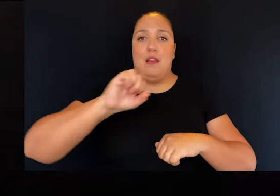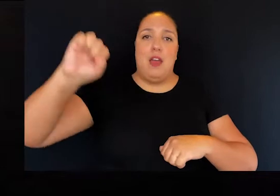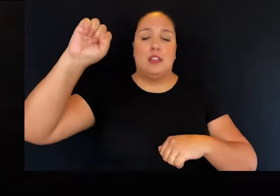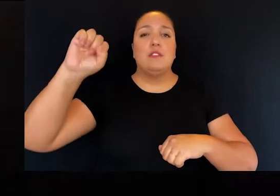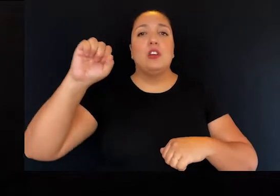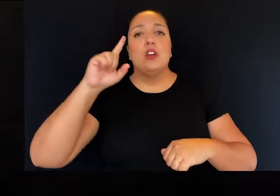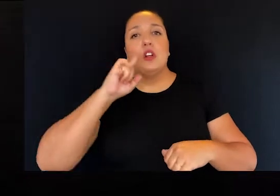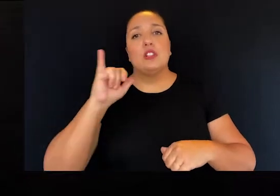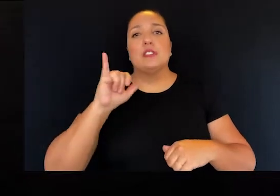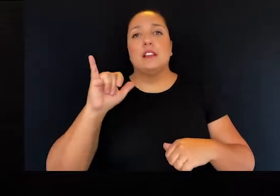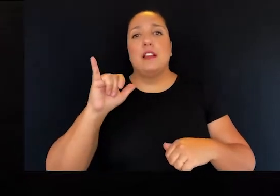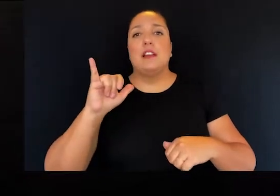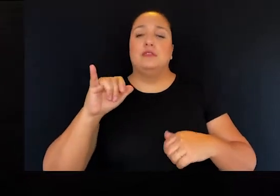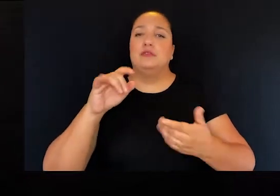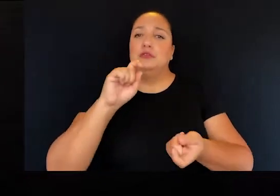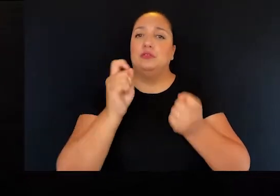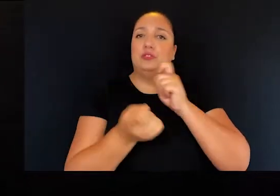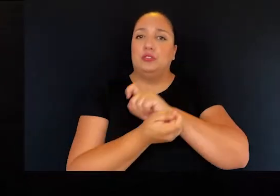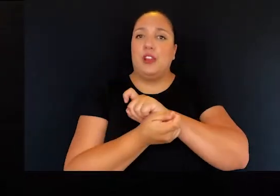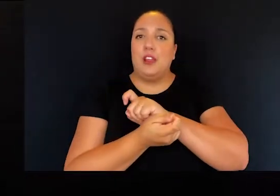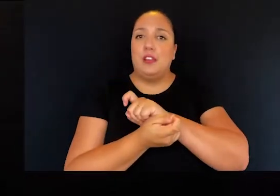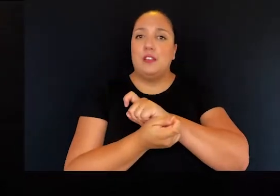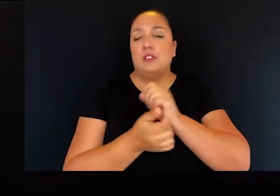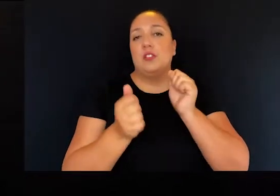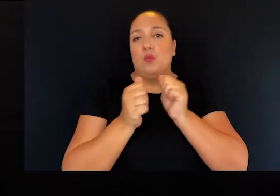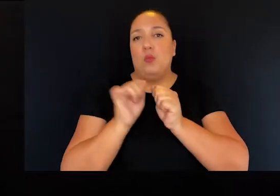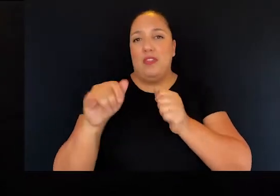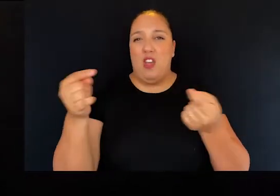to constructive change and education regarding harmful language.